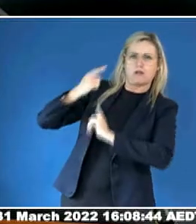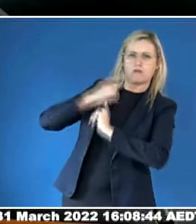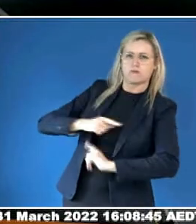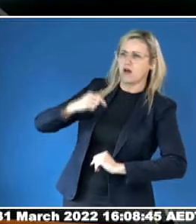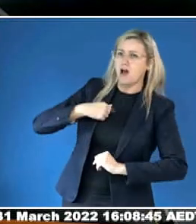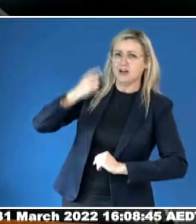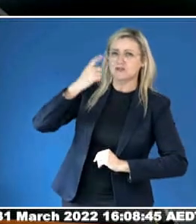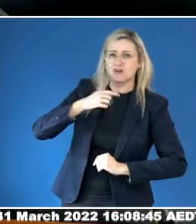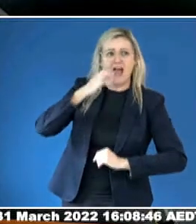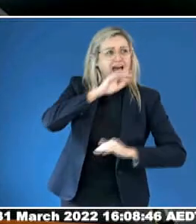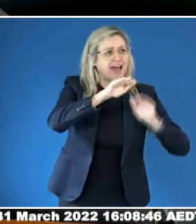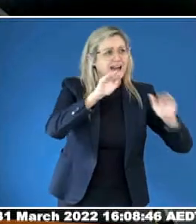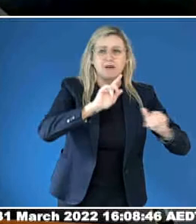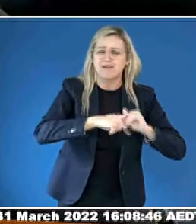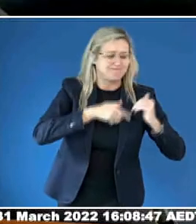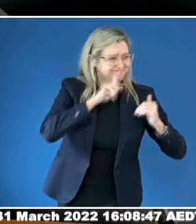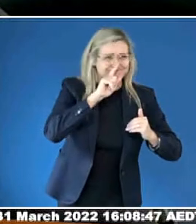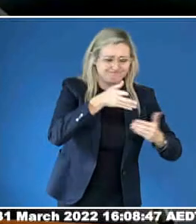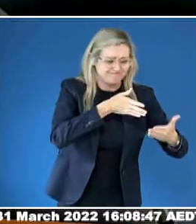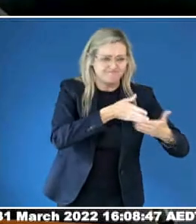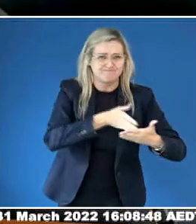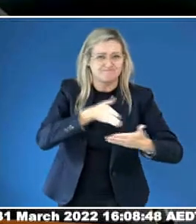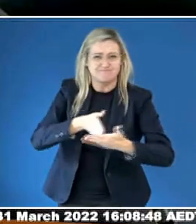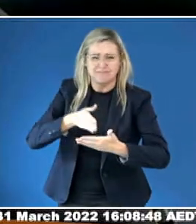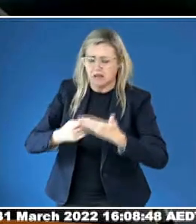Unfortunately, stories like mine are all too common amongst the autistic community.